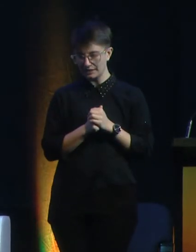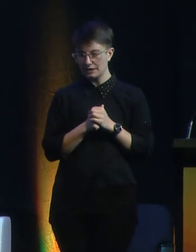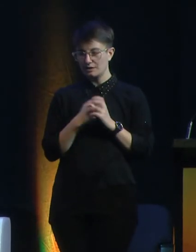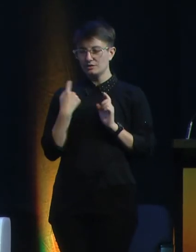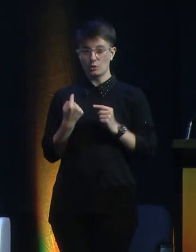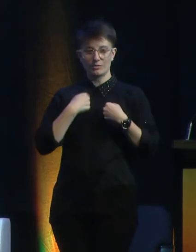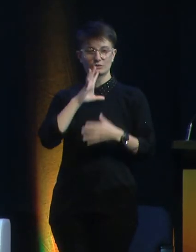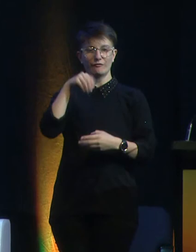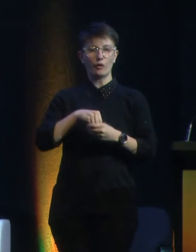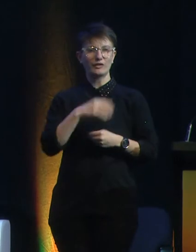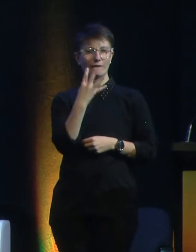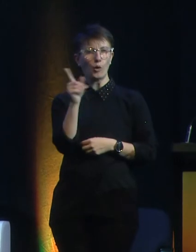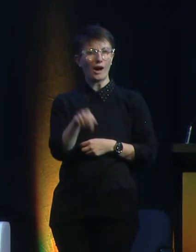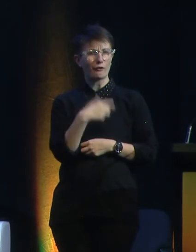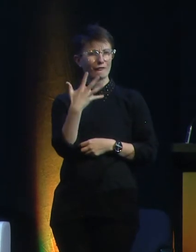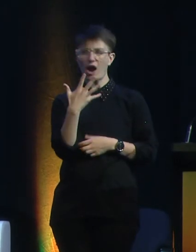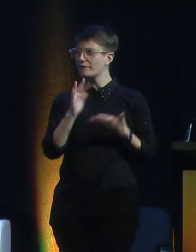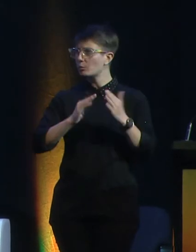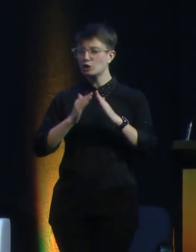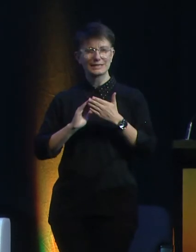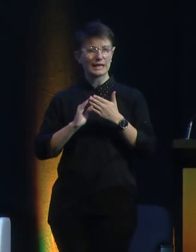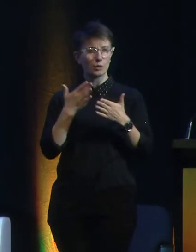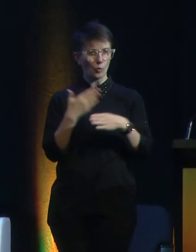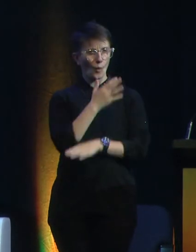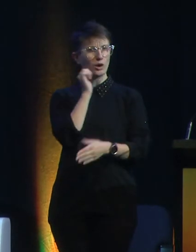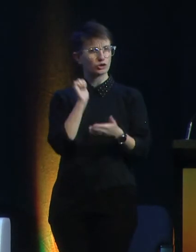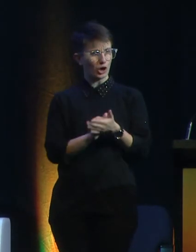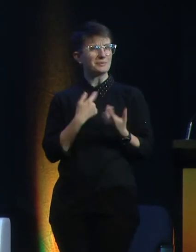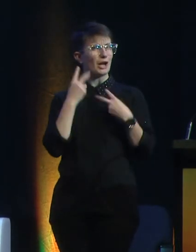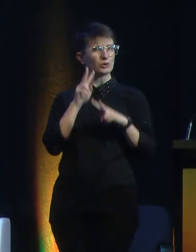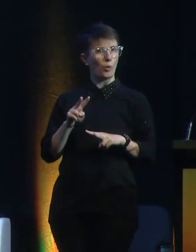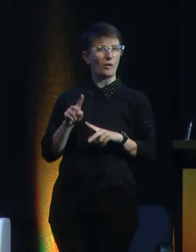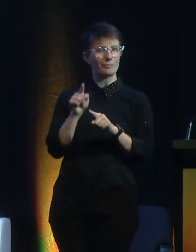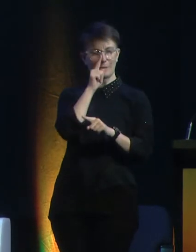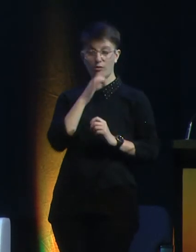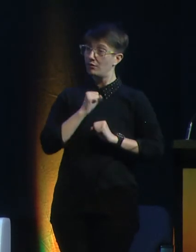really came out to me. I guess the thing in terms of seeing where we are going from here,